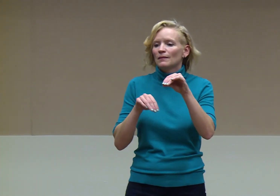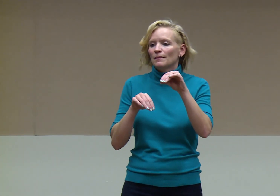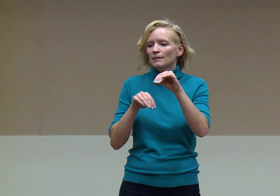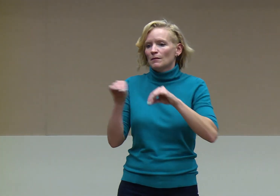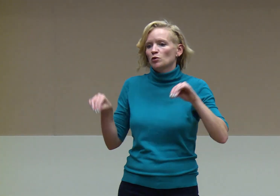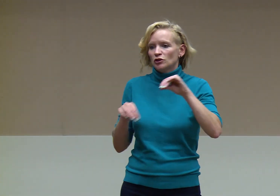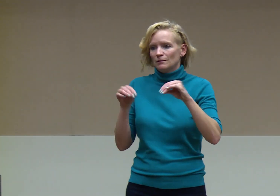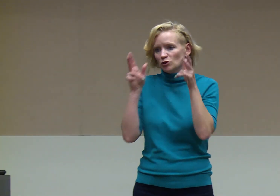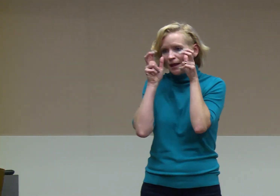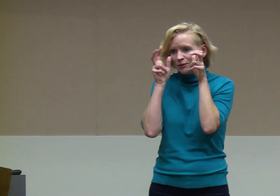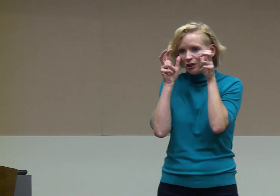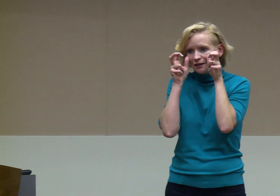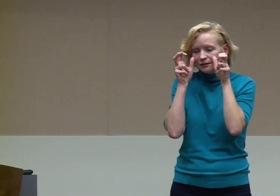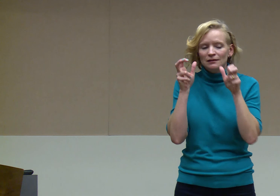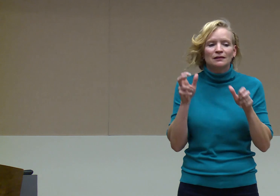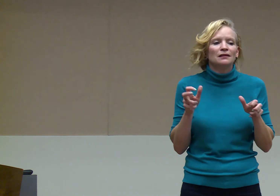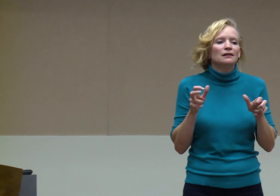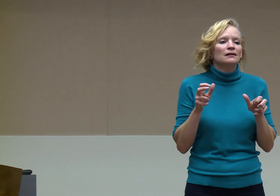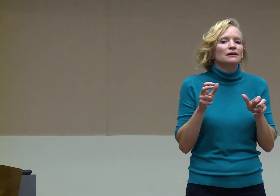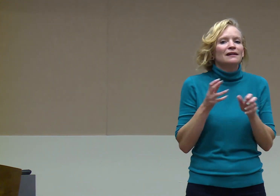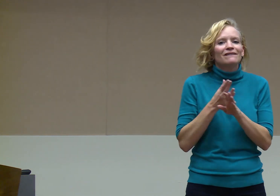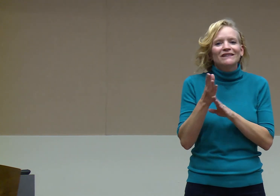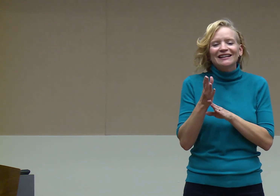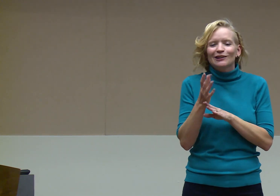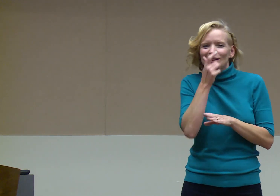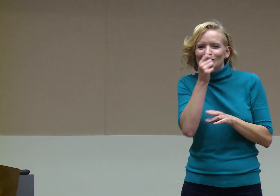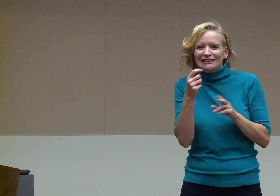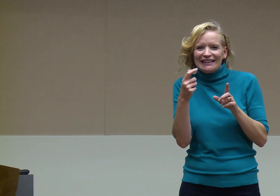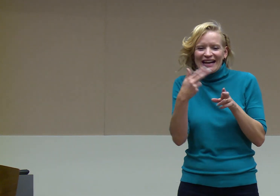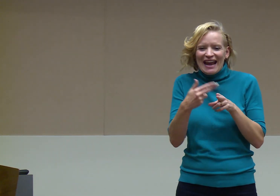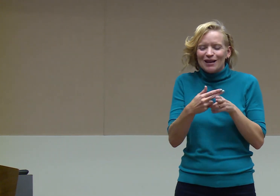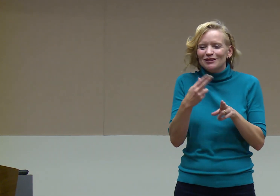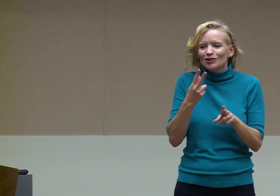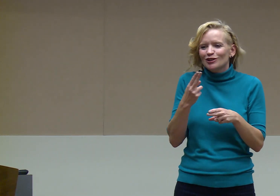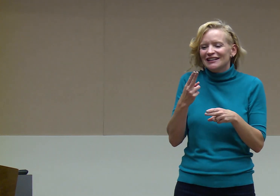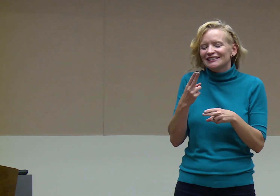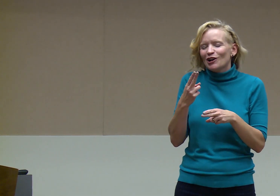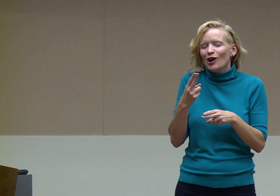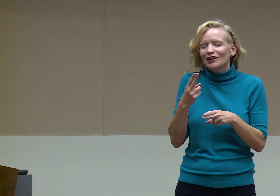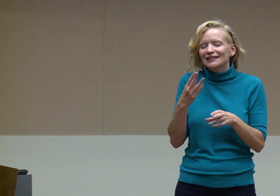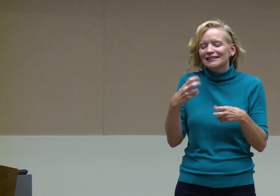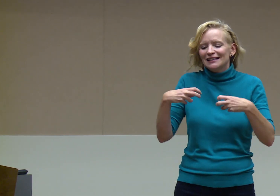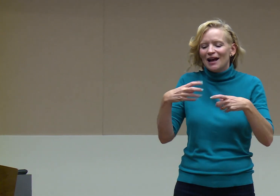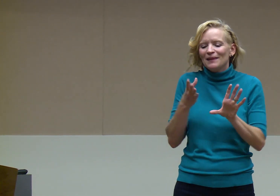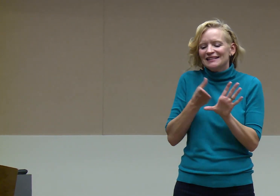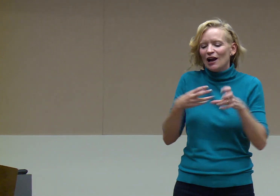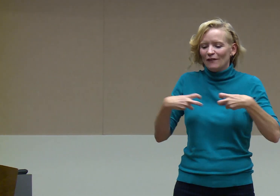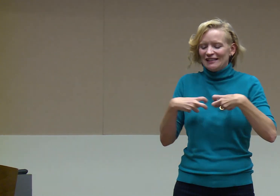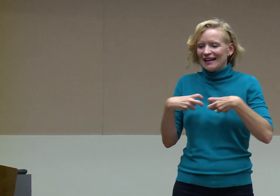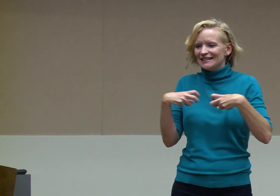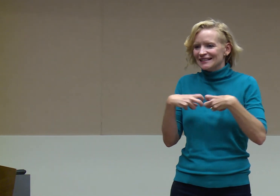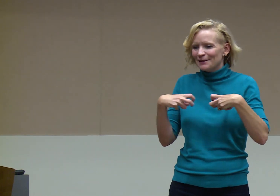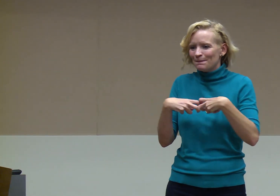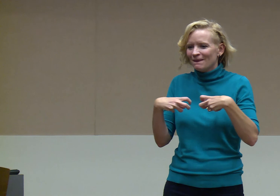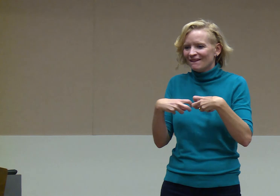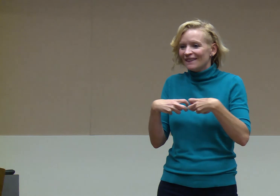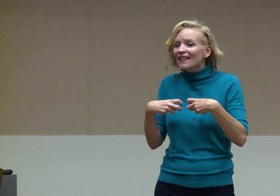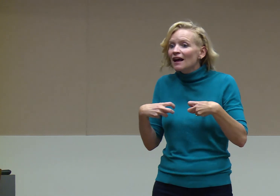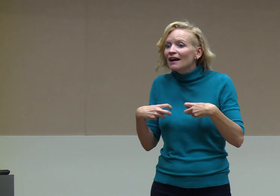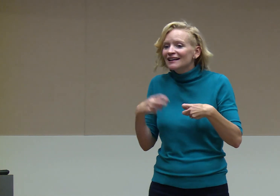My dissertation was on motion perception. It's called psychophysics.